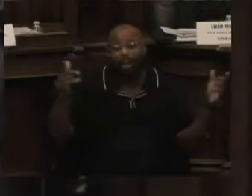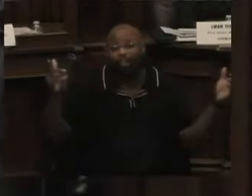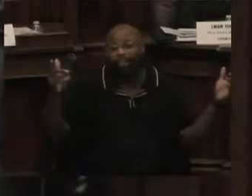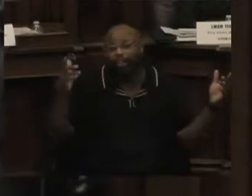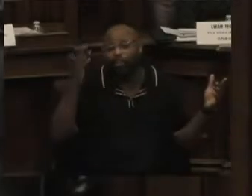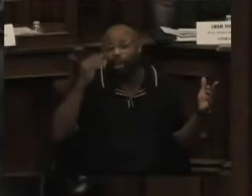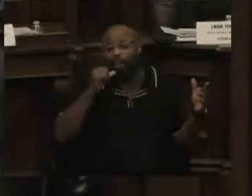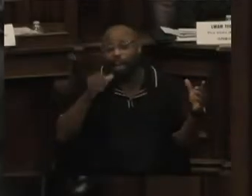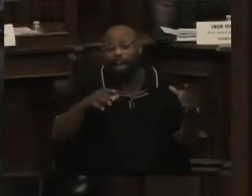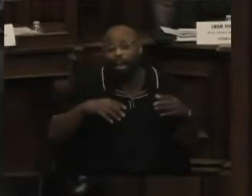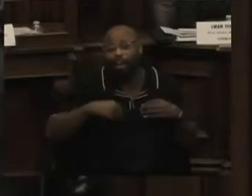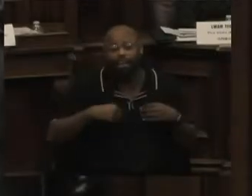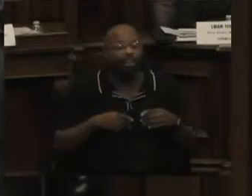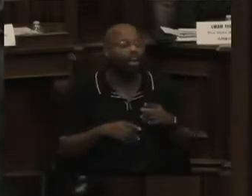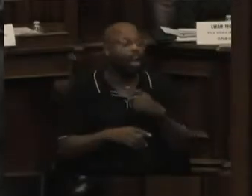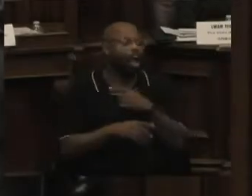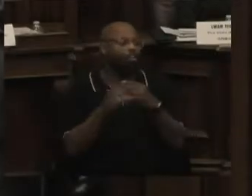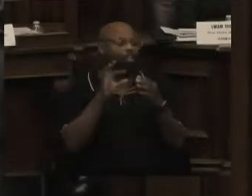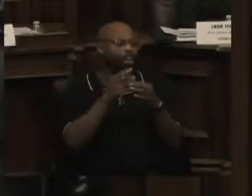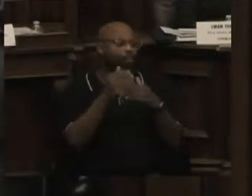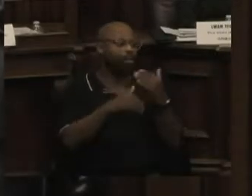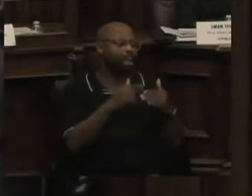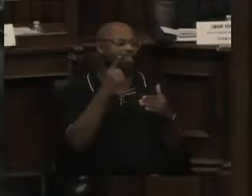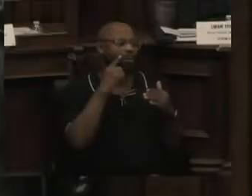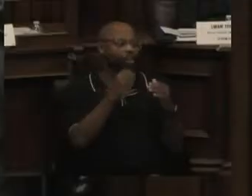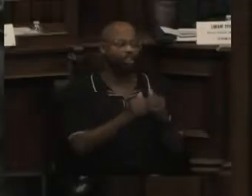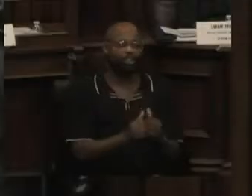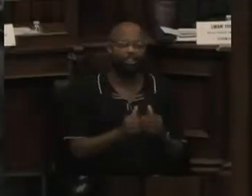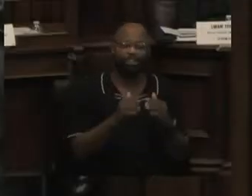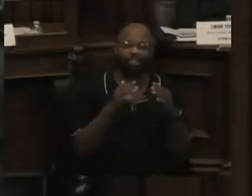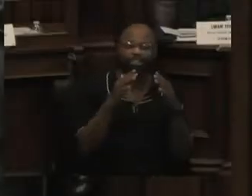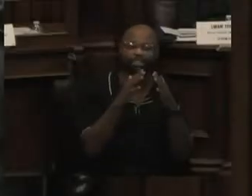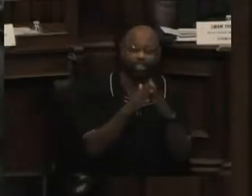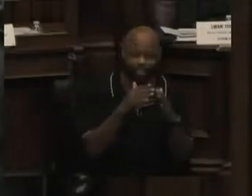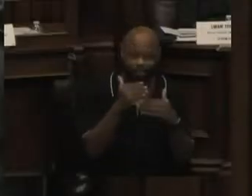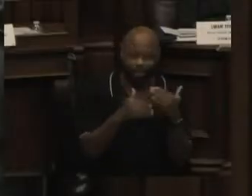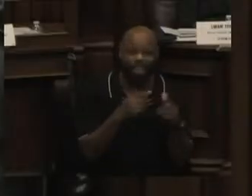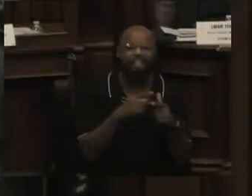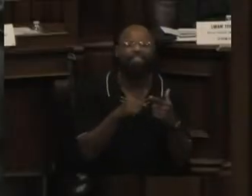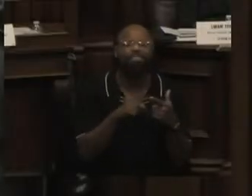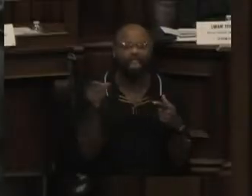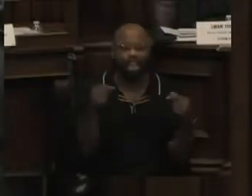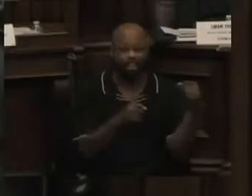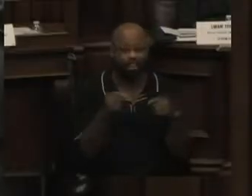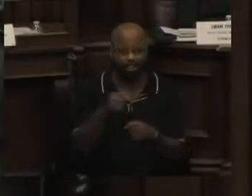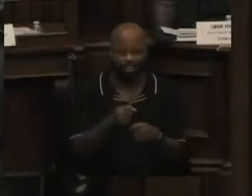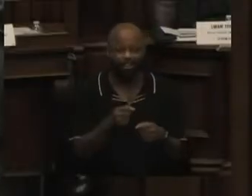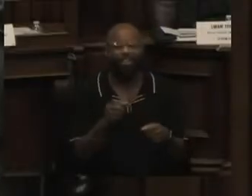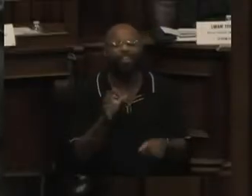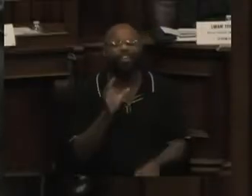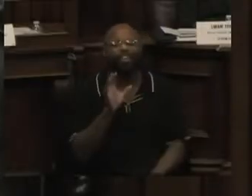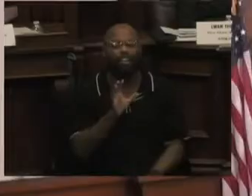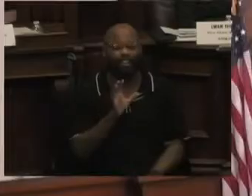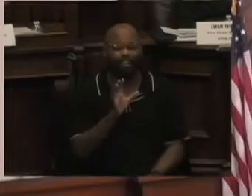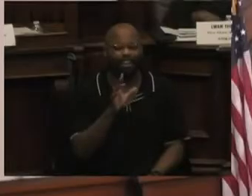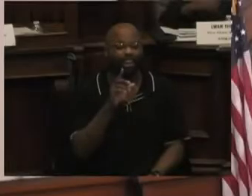okay. All right. Just in terms of process, I think we need to